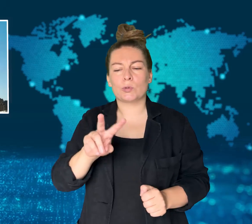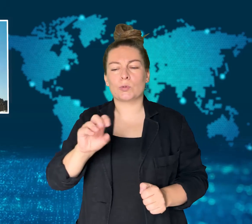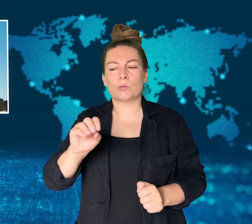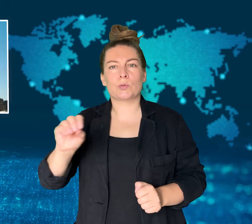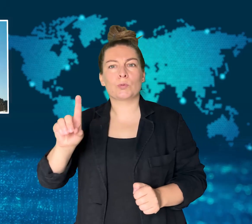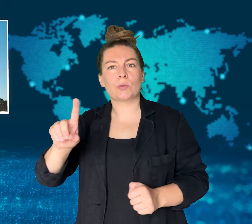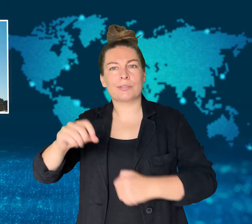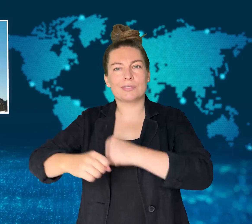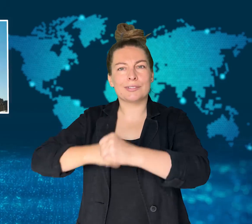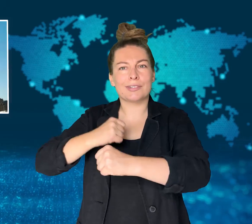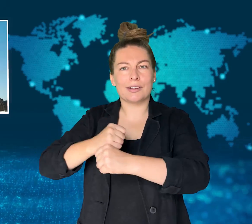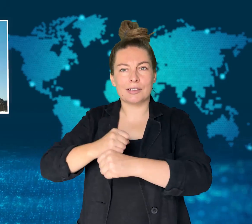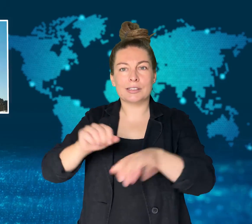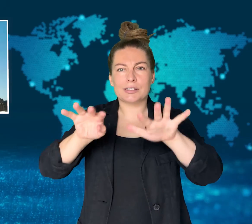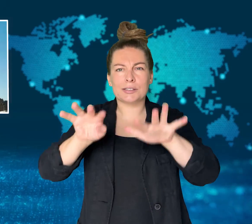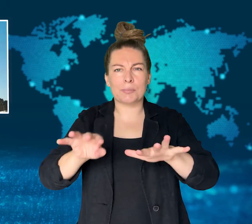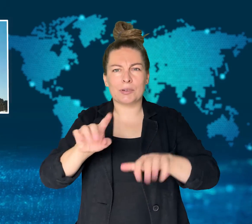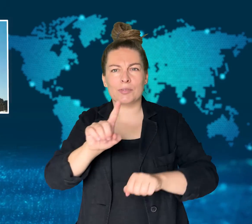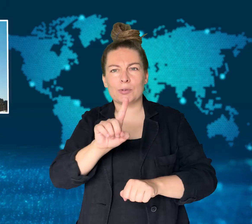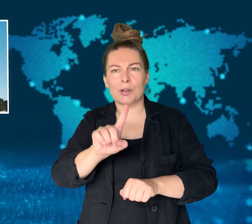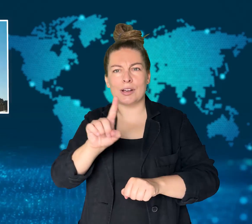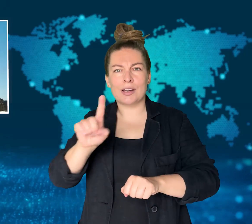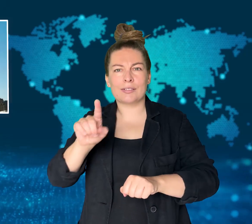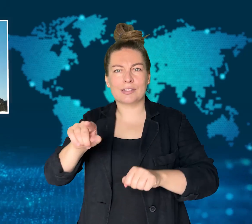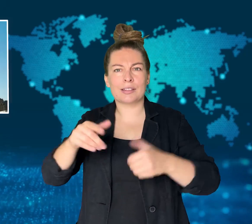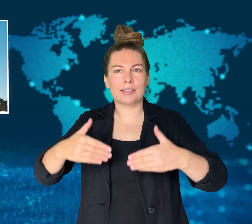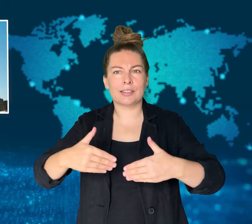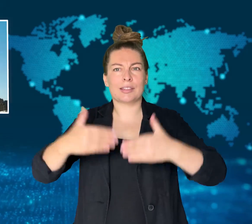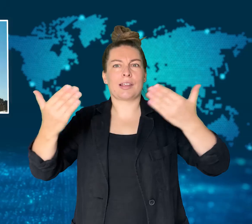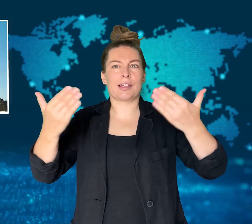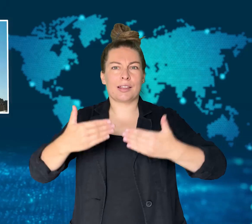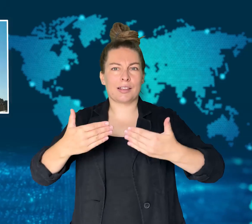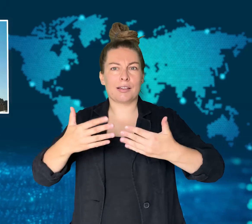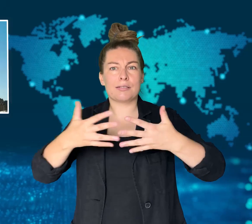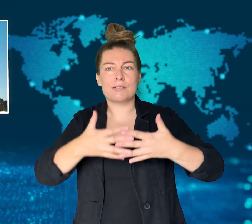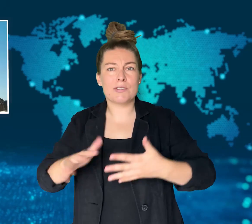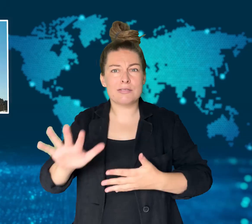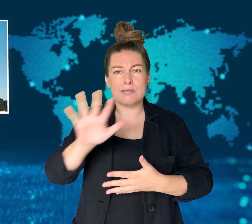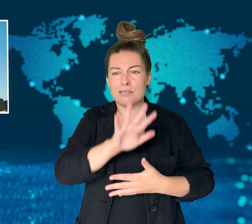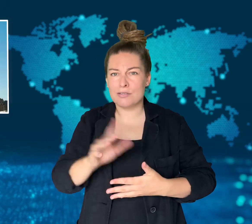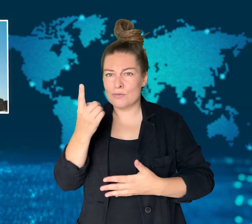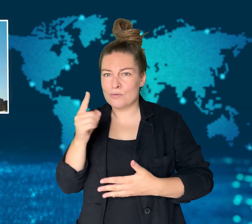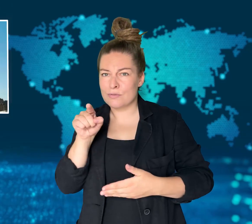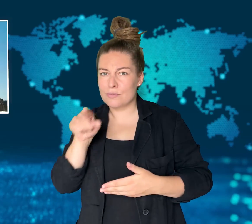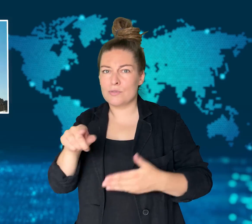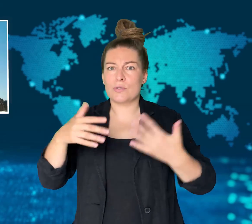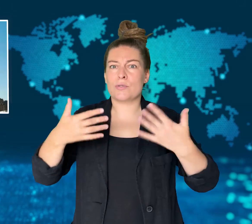The 9/11 attacks that occurred in the US killed at least 3,000 people